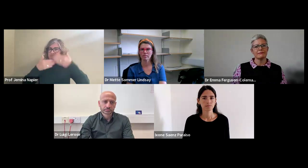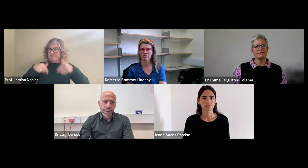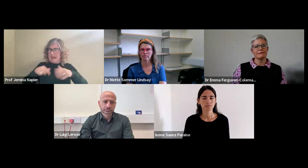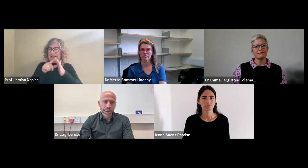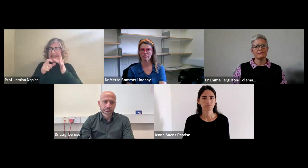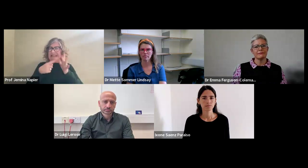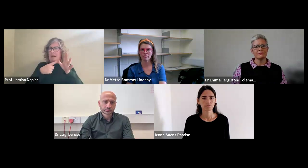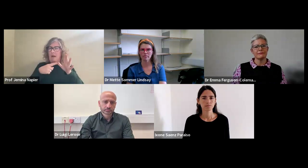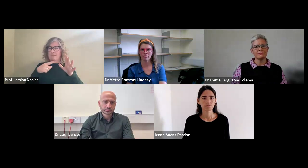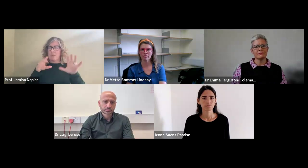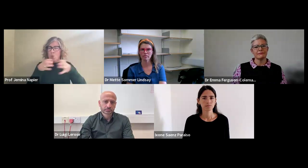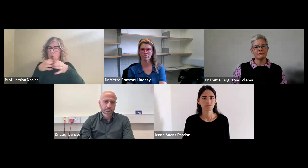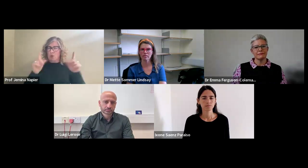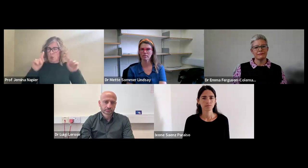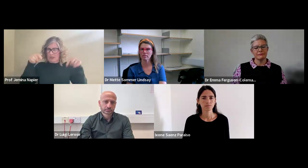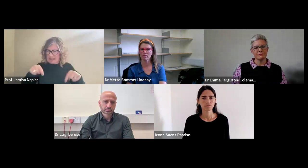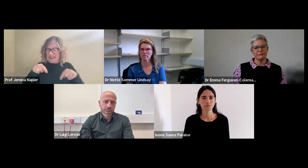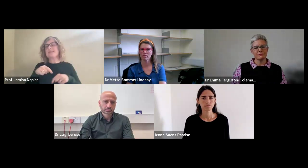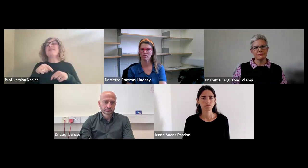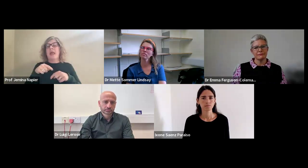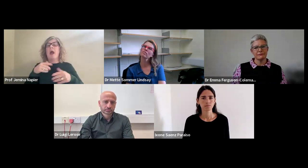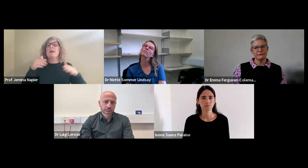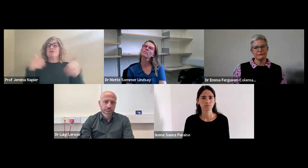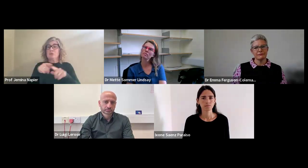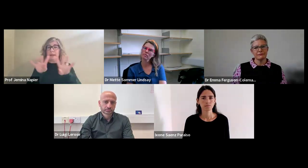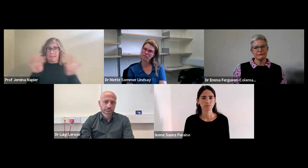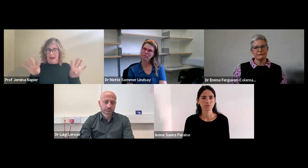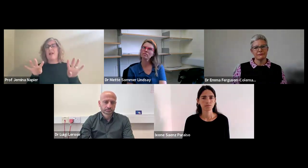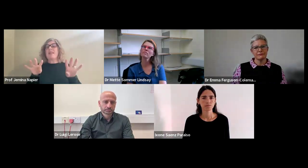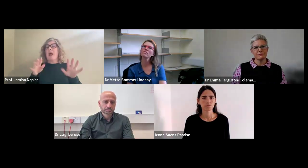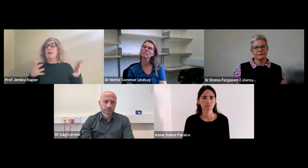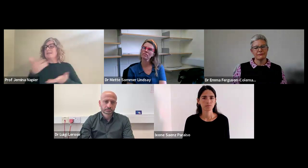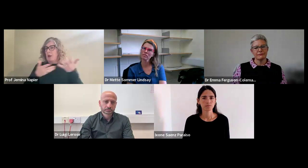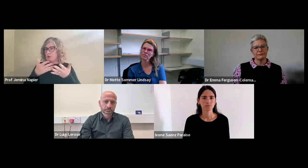the housekeeping right now, we'll give you a brief overview of what the EDICa Project's about,